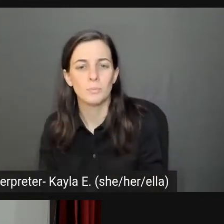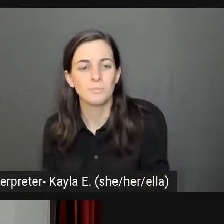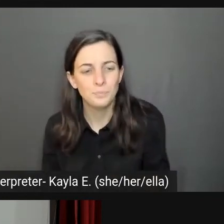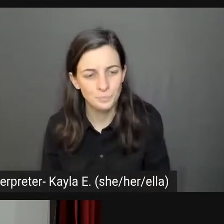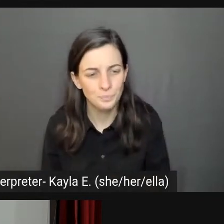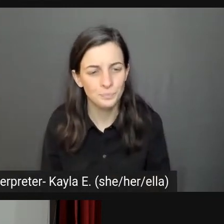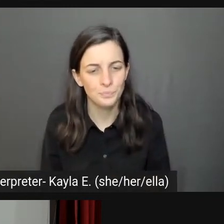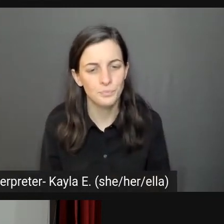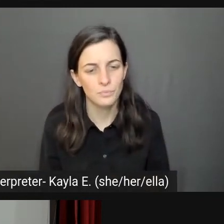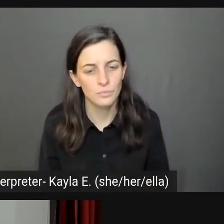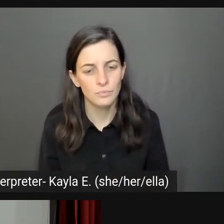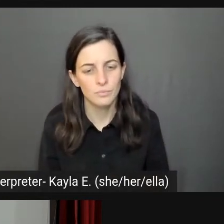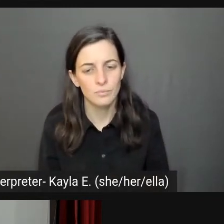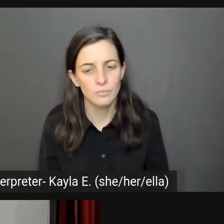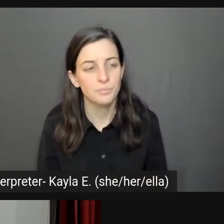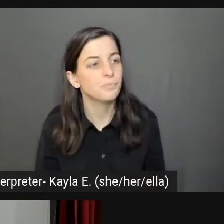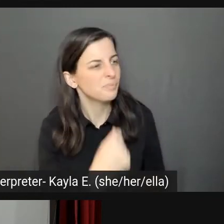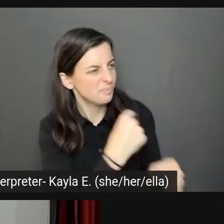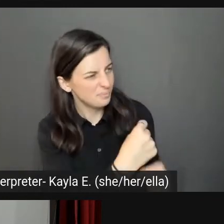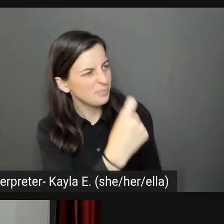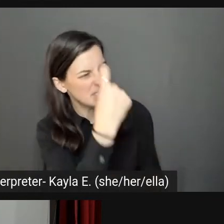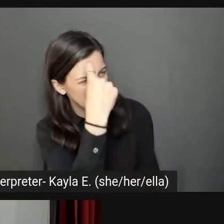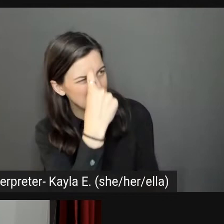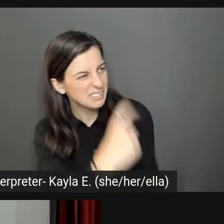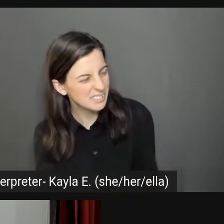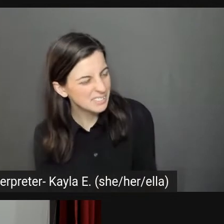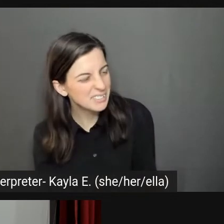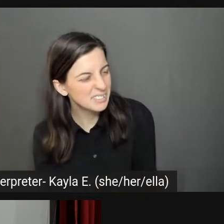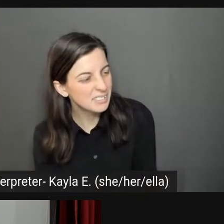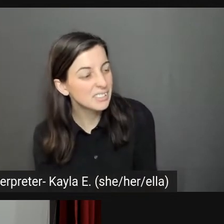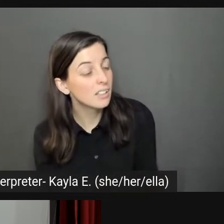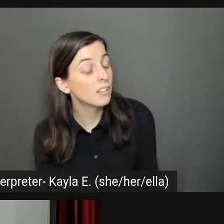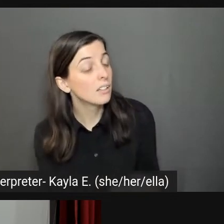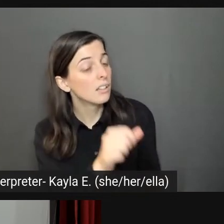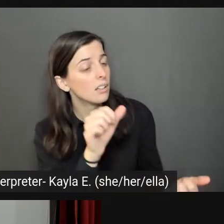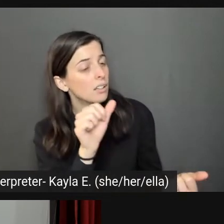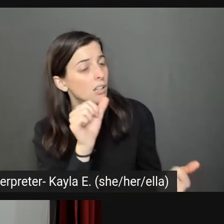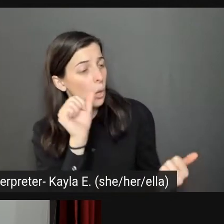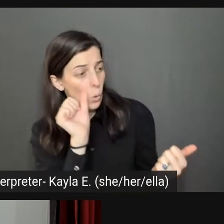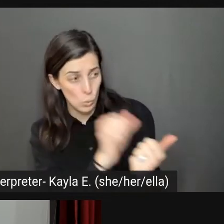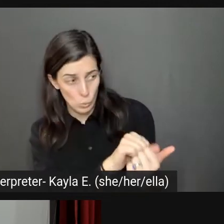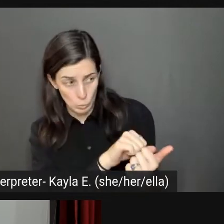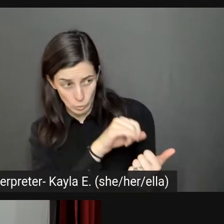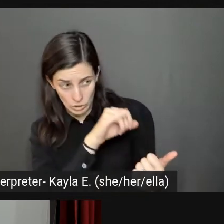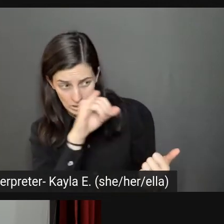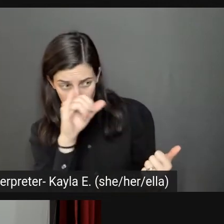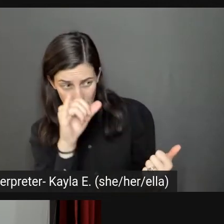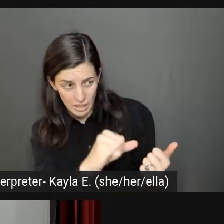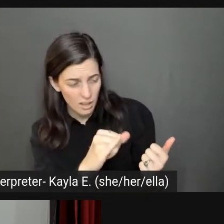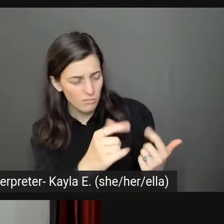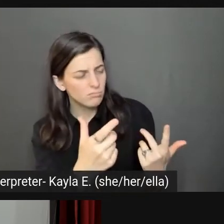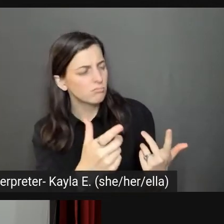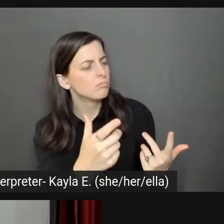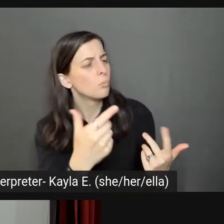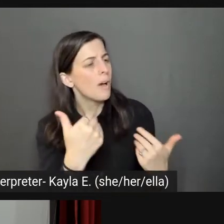With that, how can a company be sure that the automated tests--